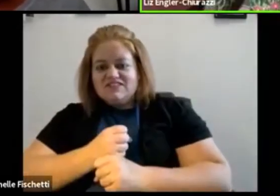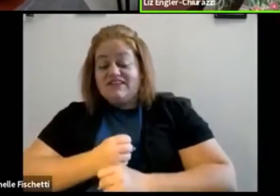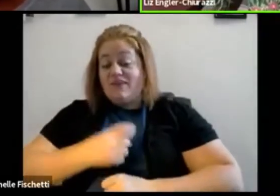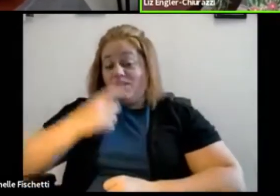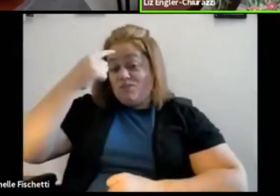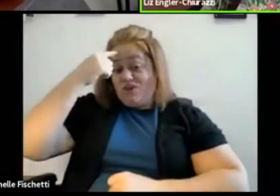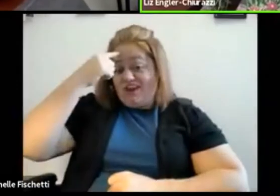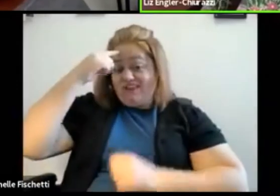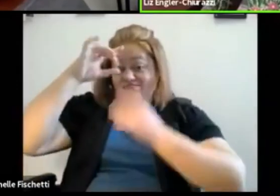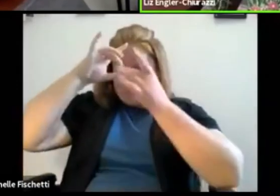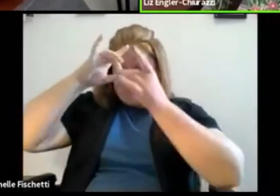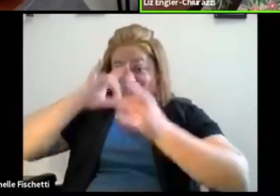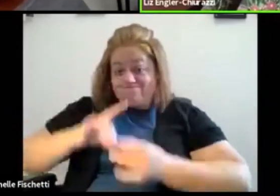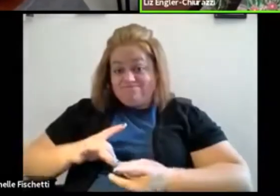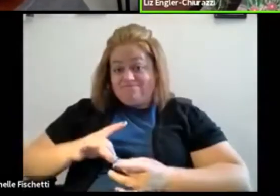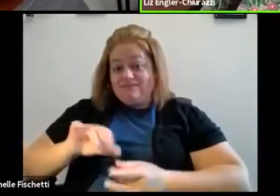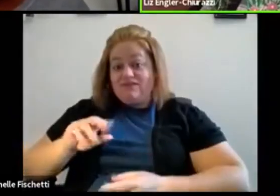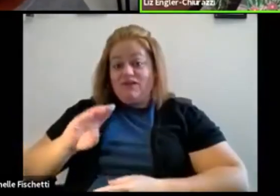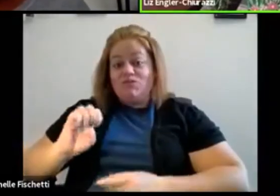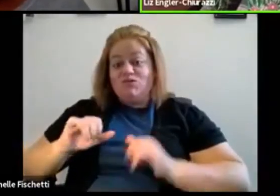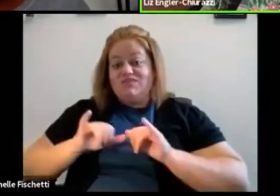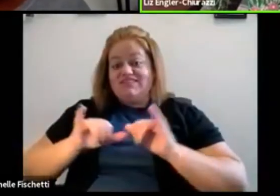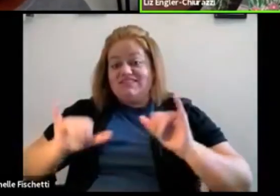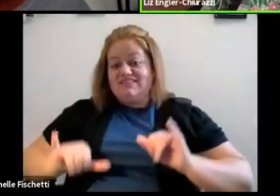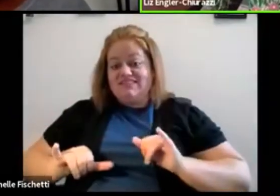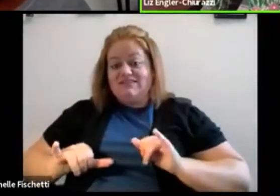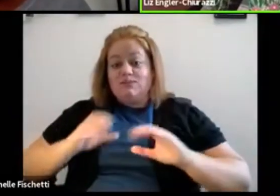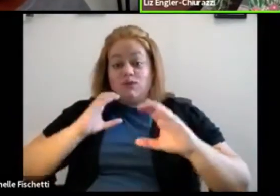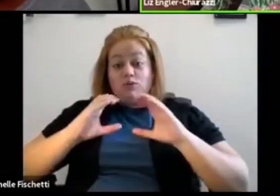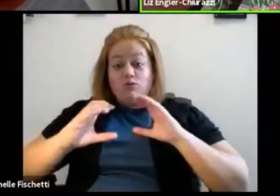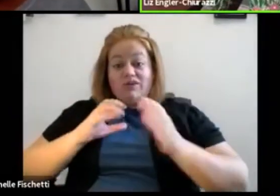communicate a lot they sometimes cooperate and work